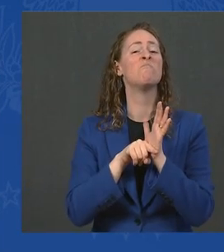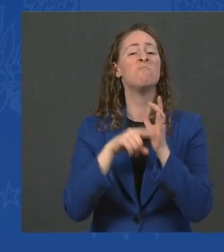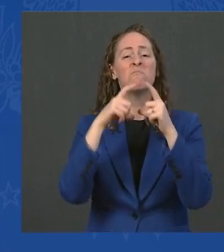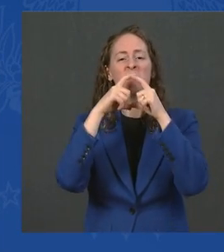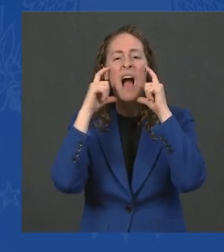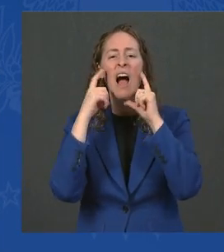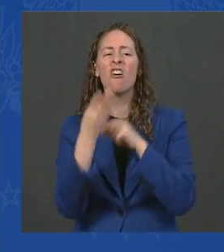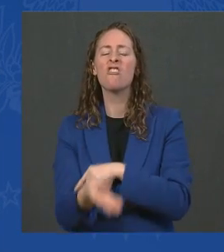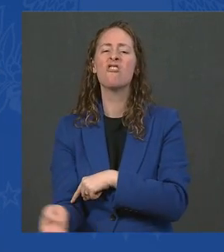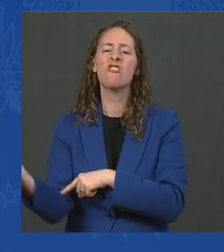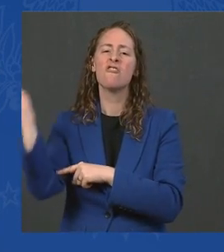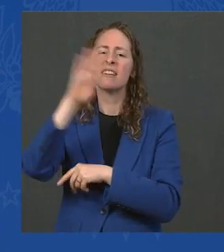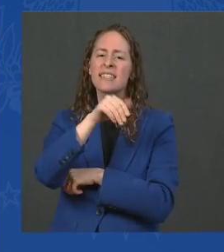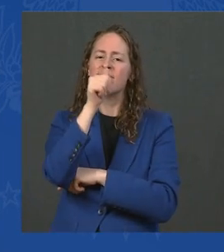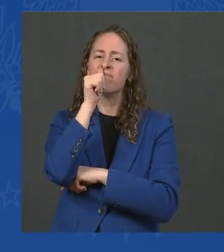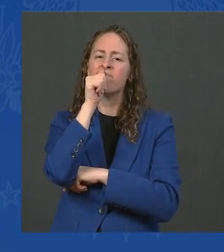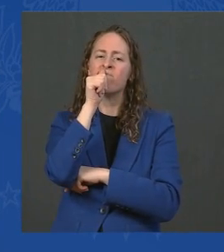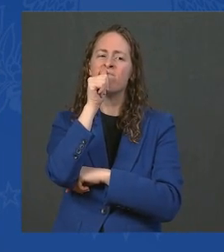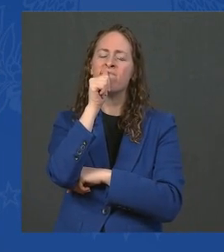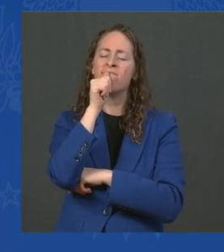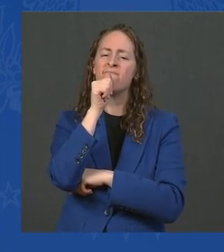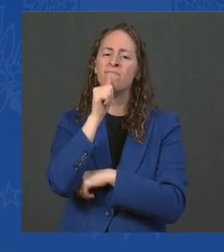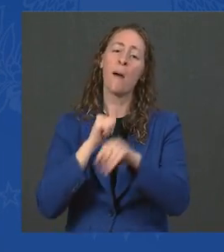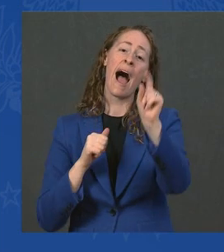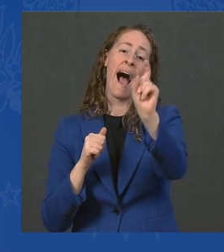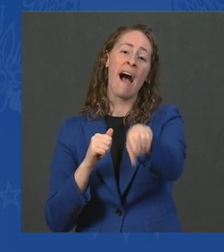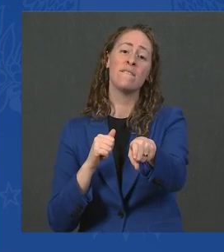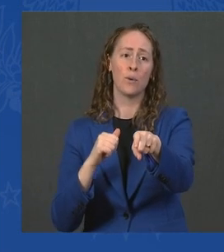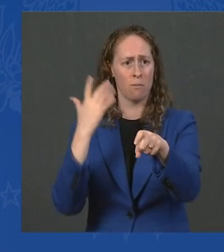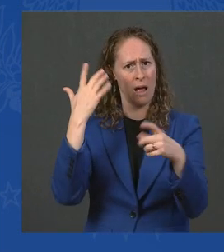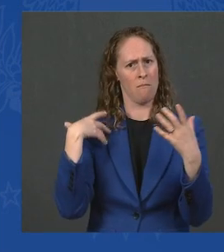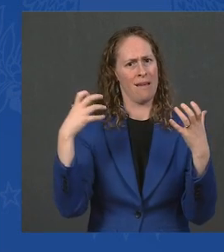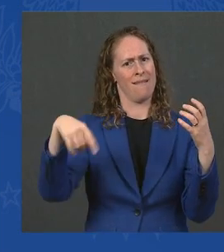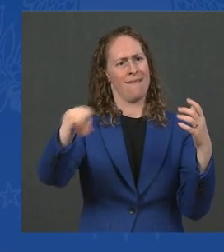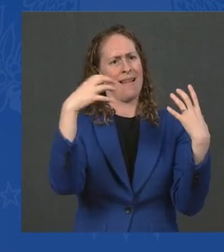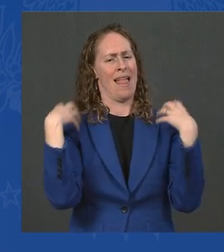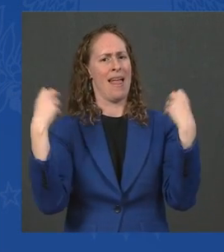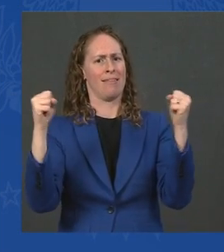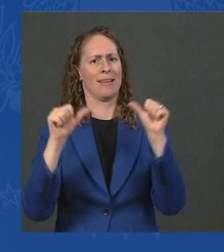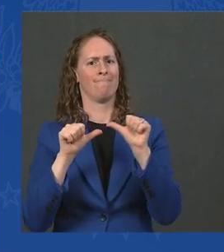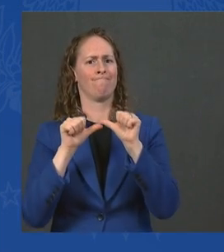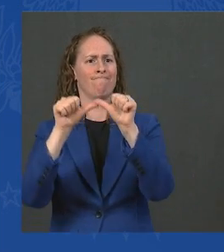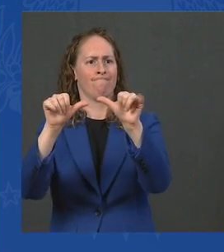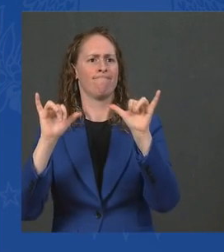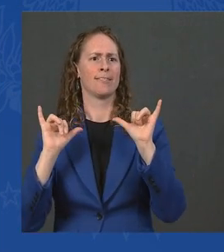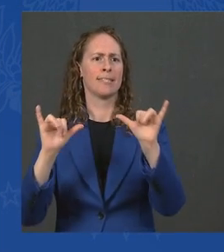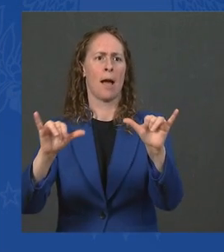but we know it's necessary for the health and safety of all students and staff. As a 13 year old scholar,